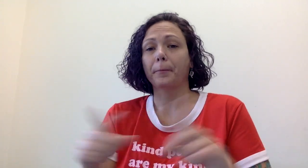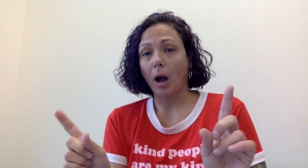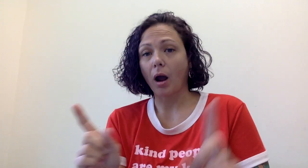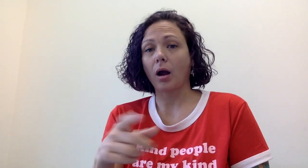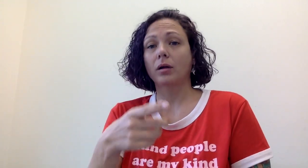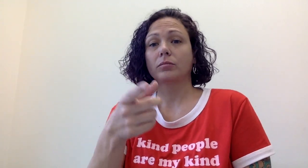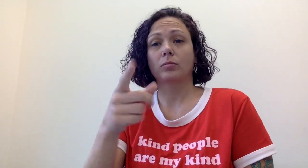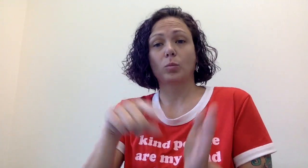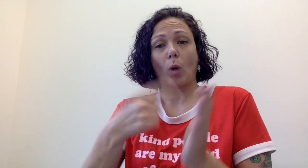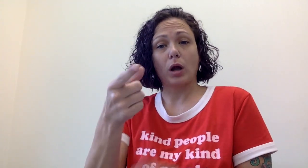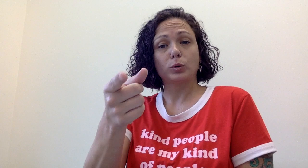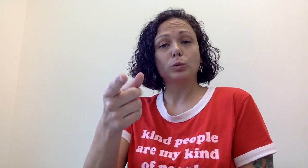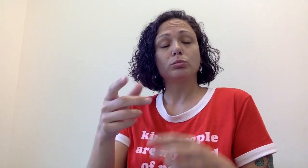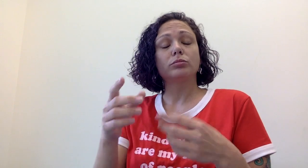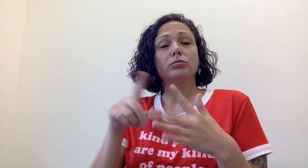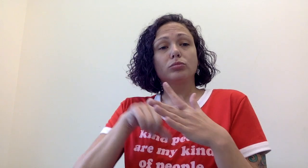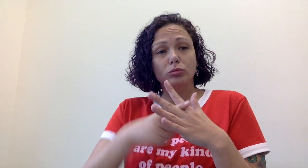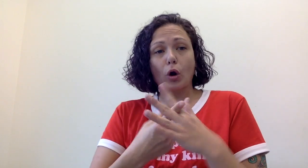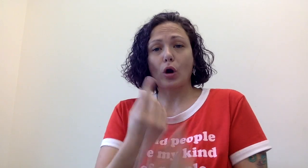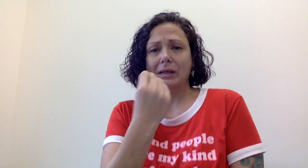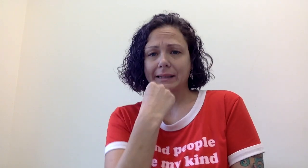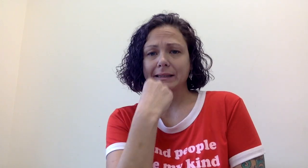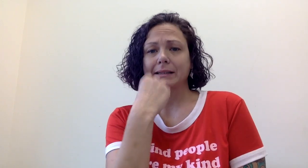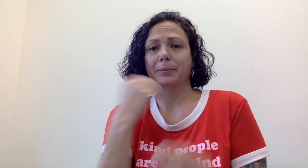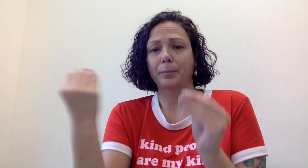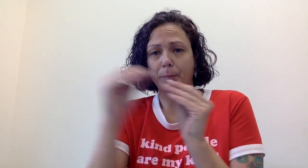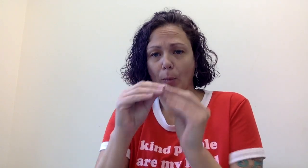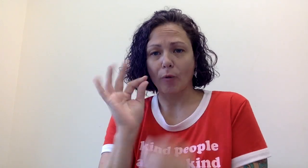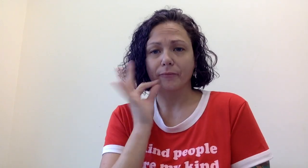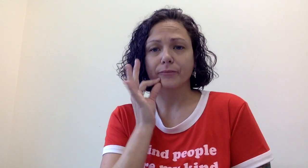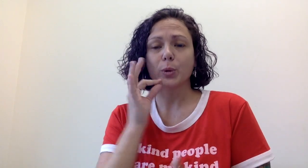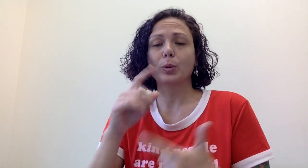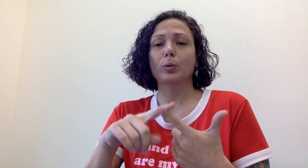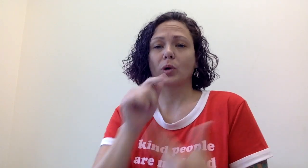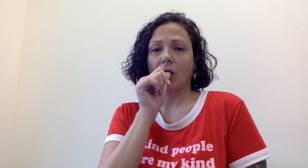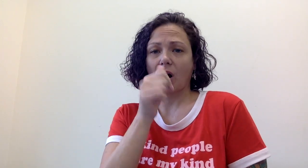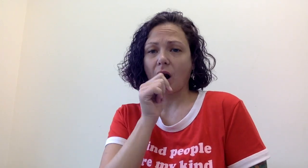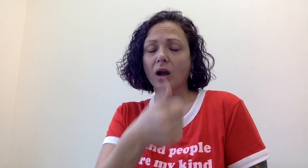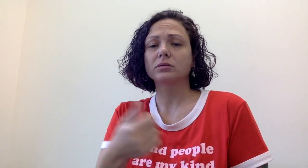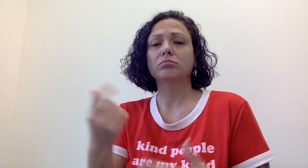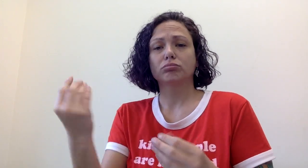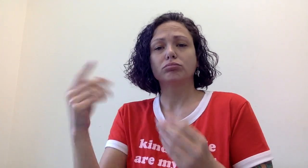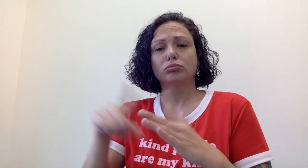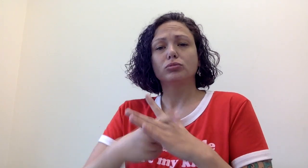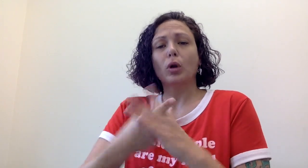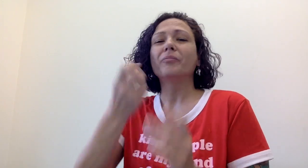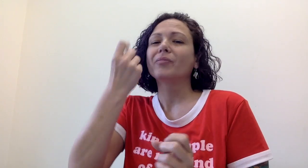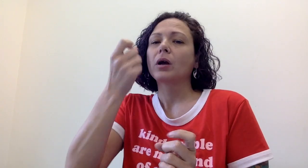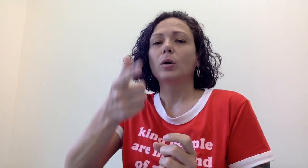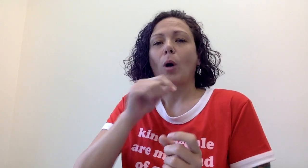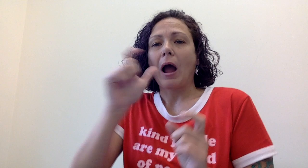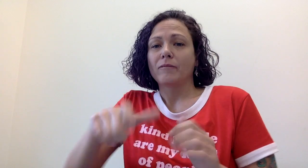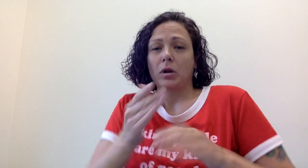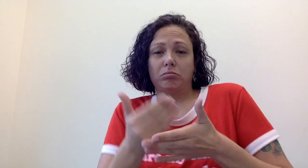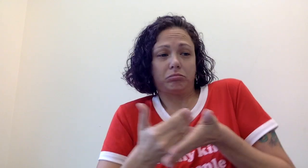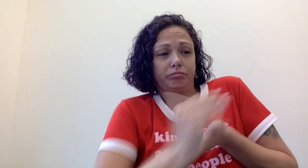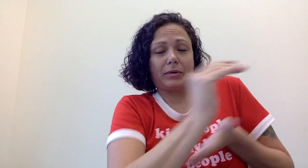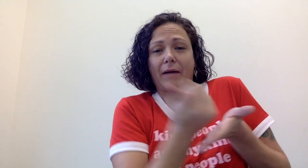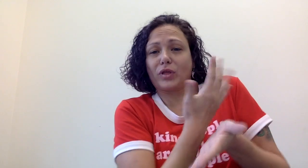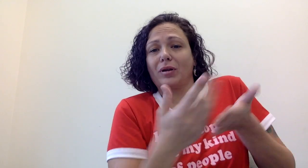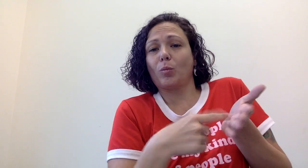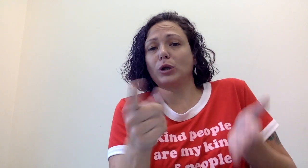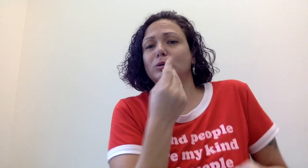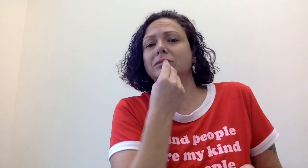but once you start eating more fruits & nuts, (I don't mean to reject your whole diet)